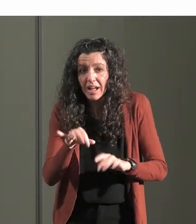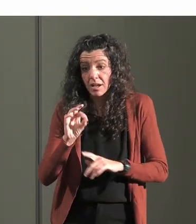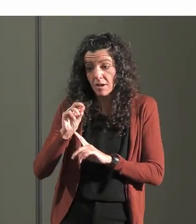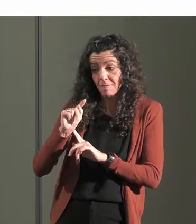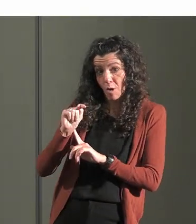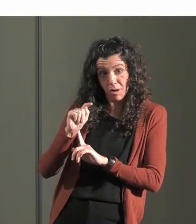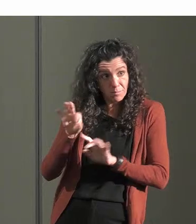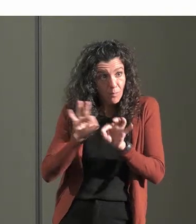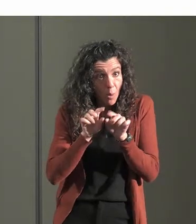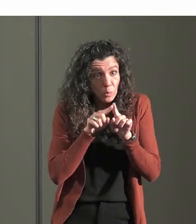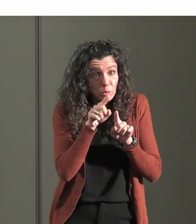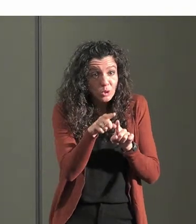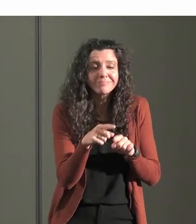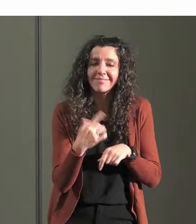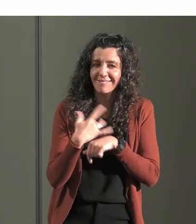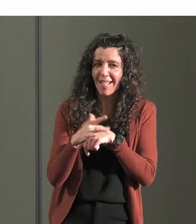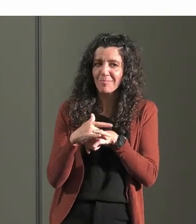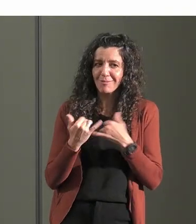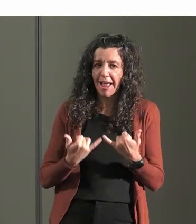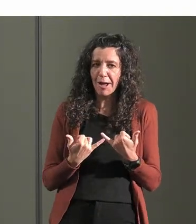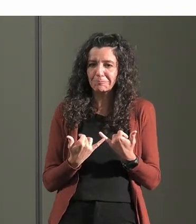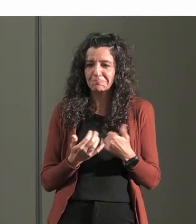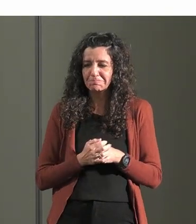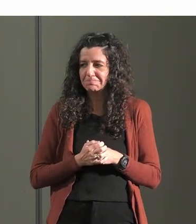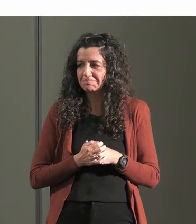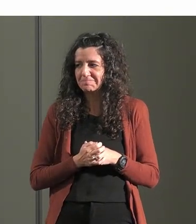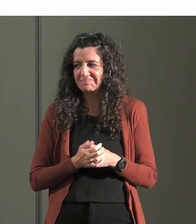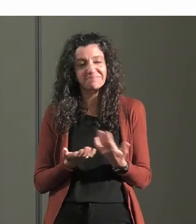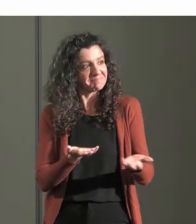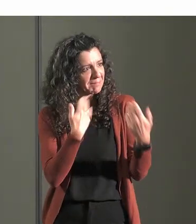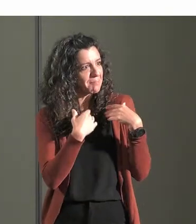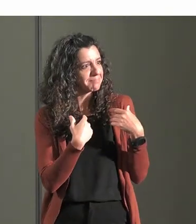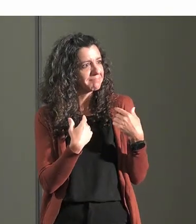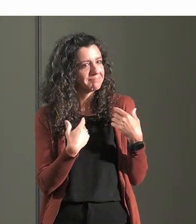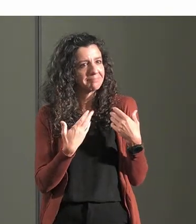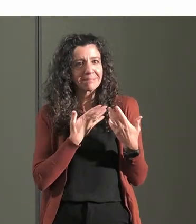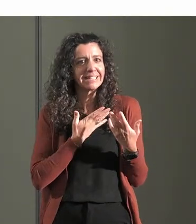yeah. Font is important to you, it is available as well.